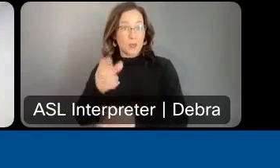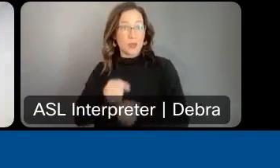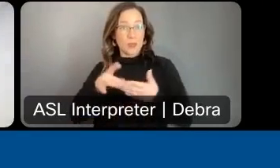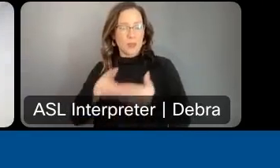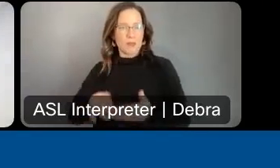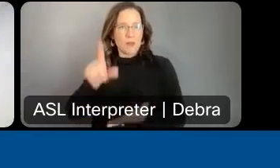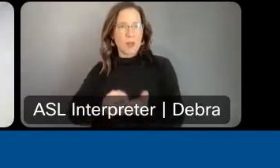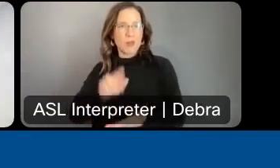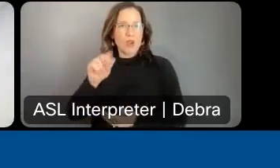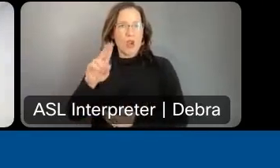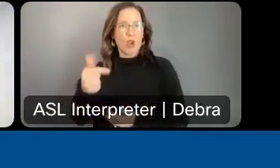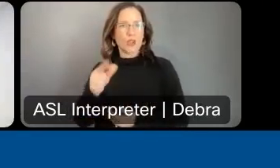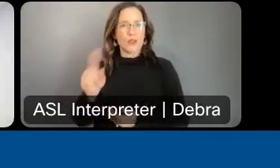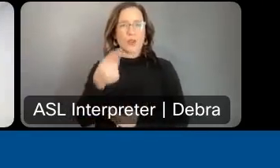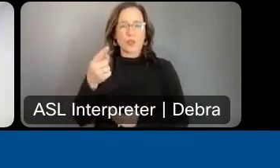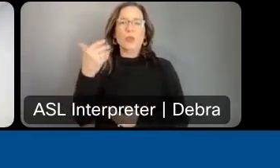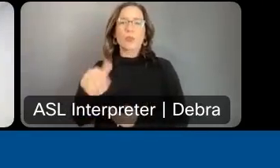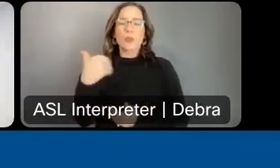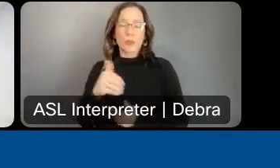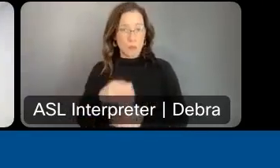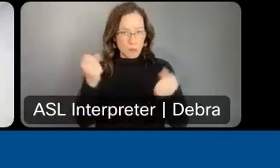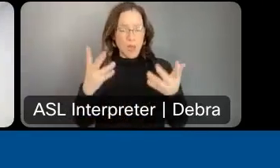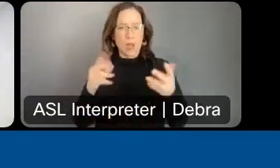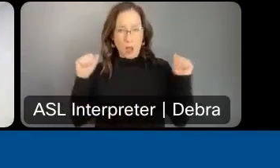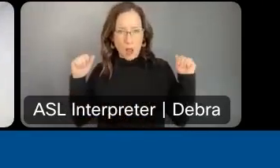and the documents have garnered significant attention since its release.